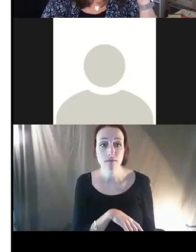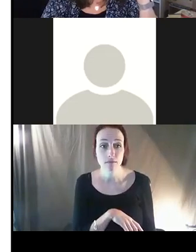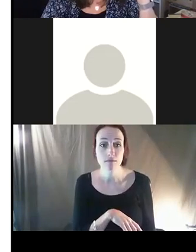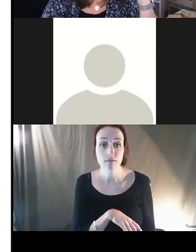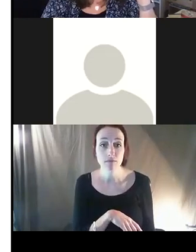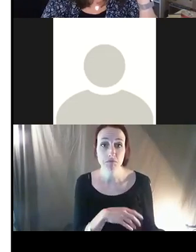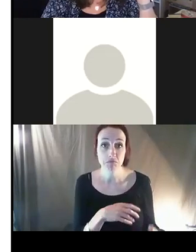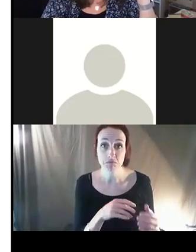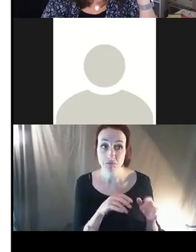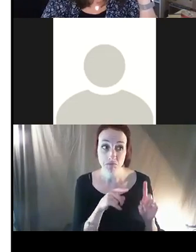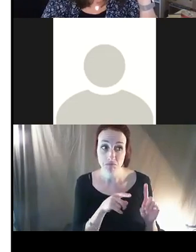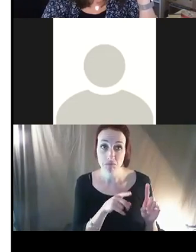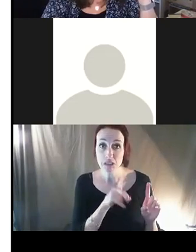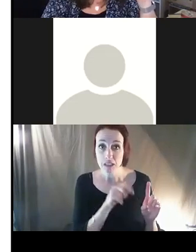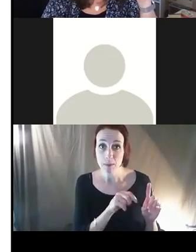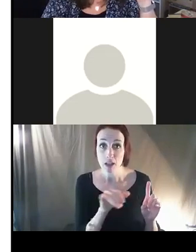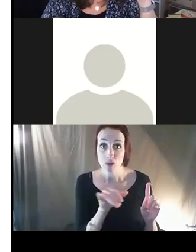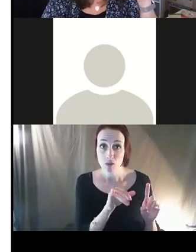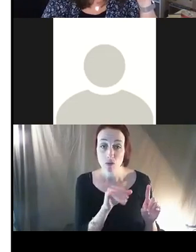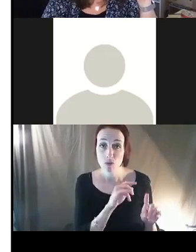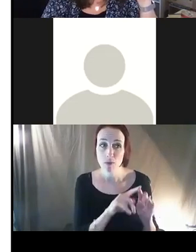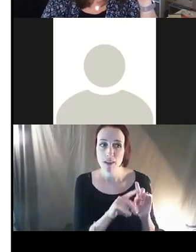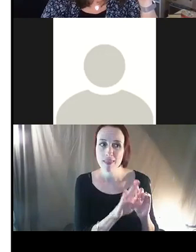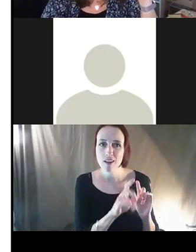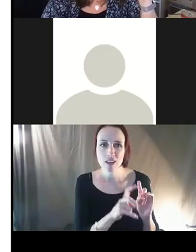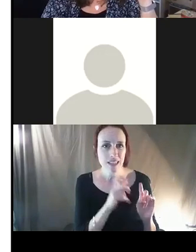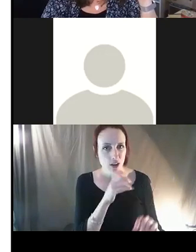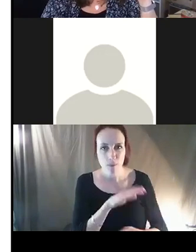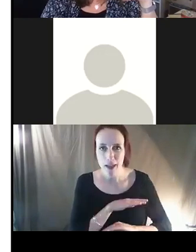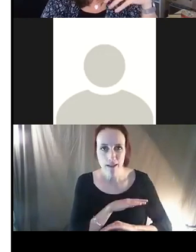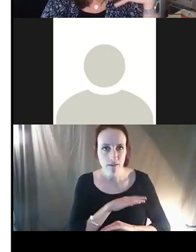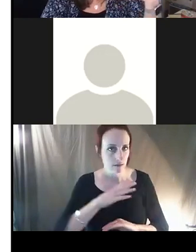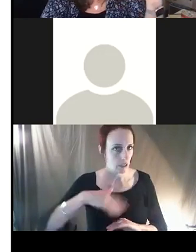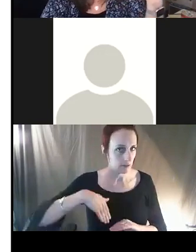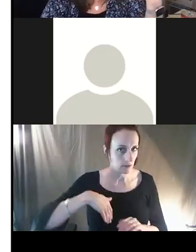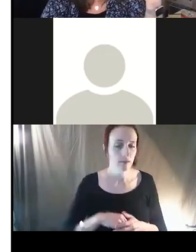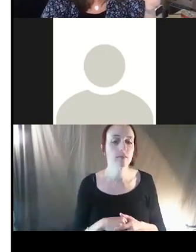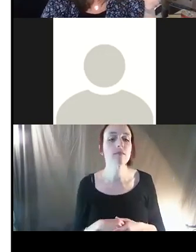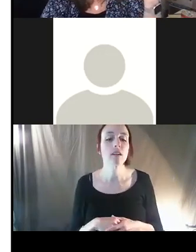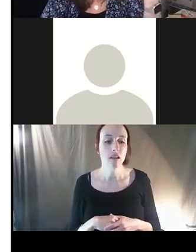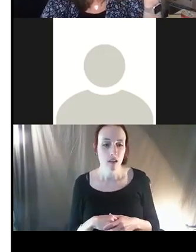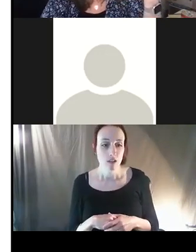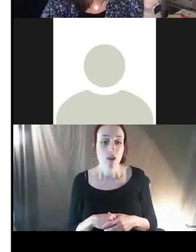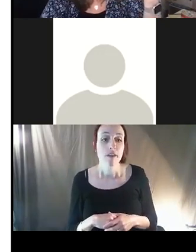needs aren't fully met. So, there is a group of rules, called the web